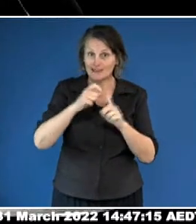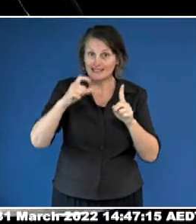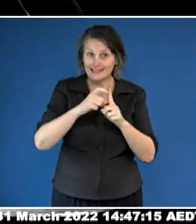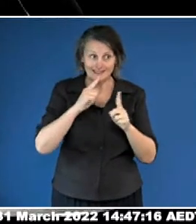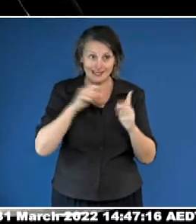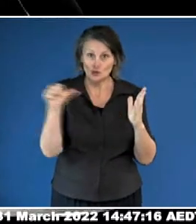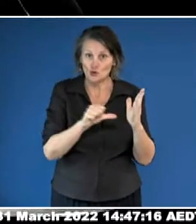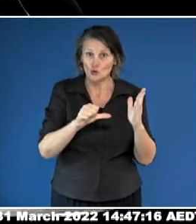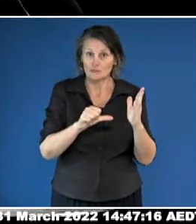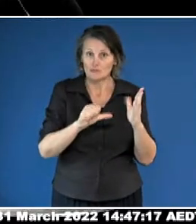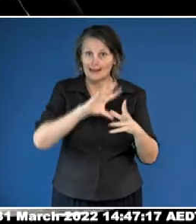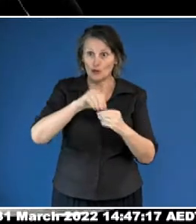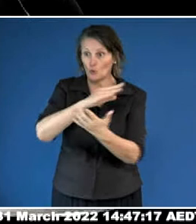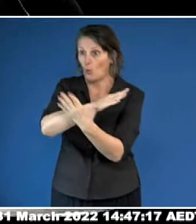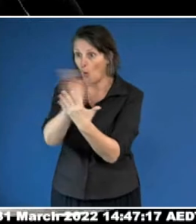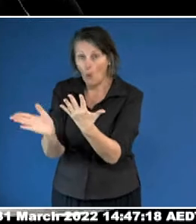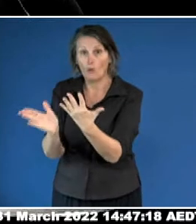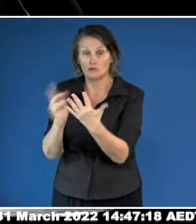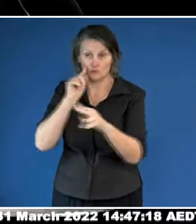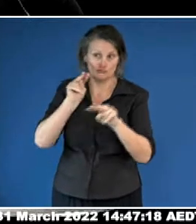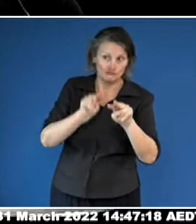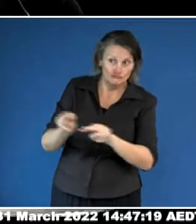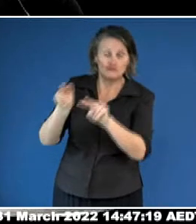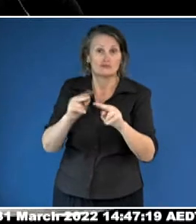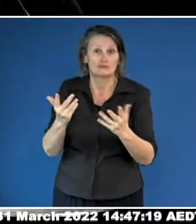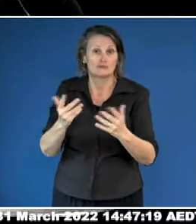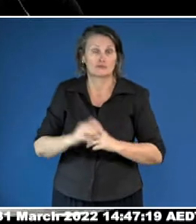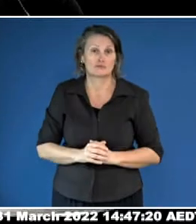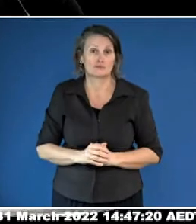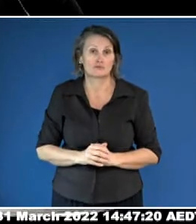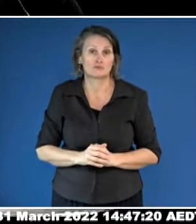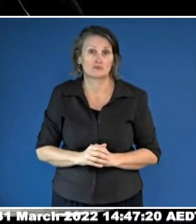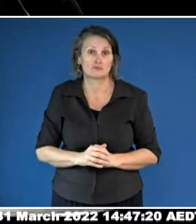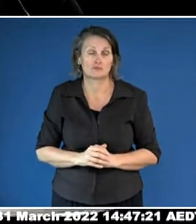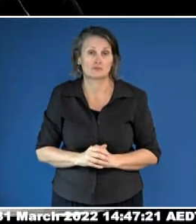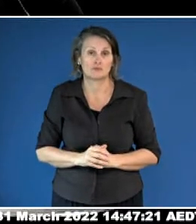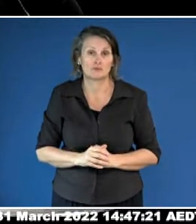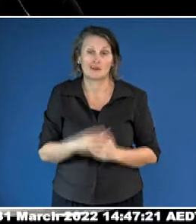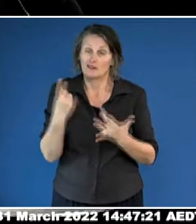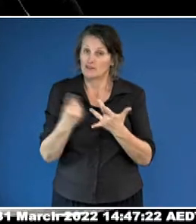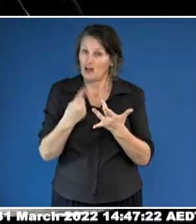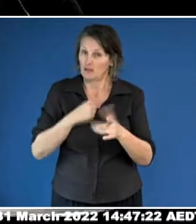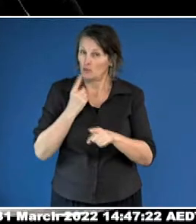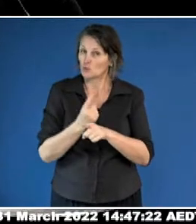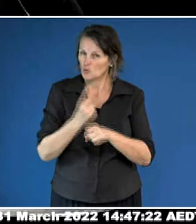It was specifically mentioned. The other thing is that - I would like to say quite strongly is that there is a